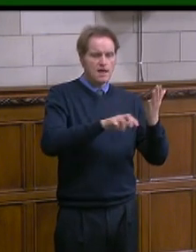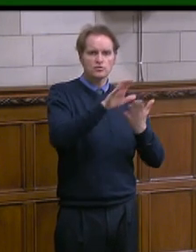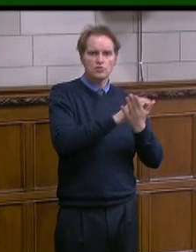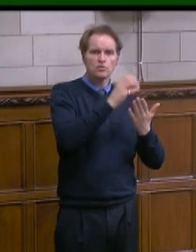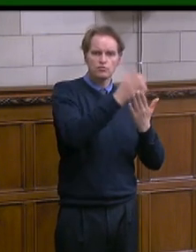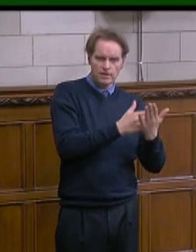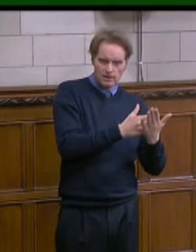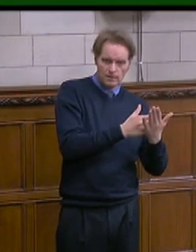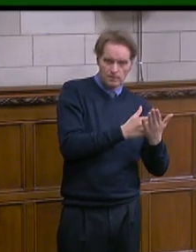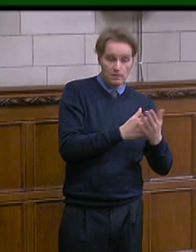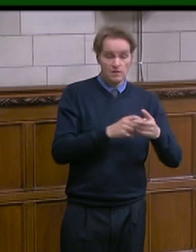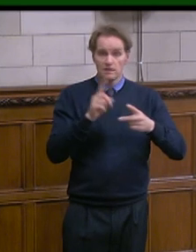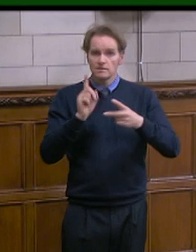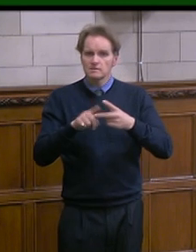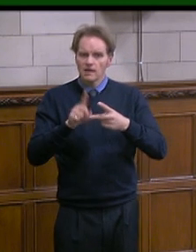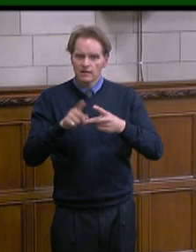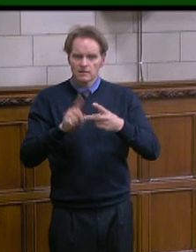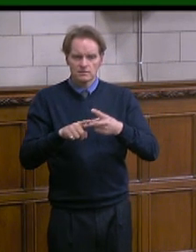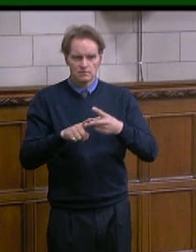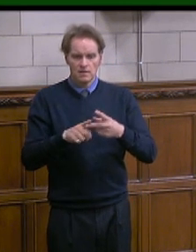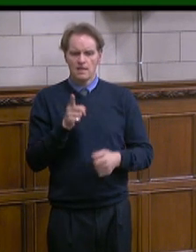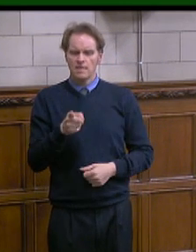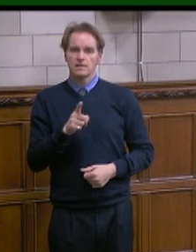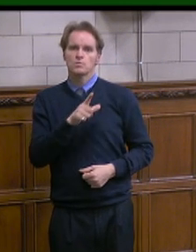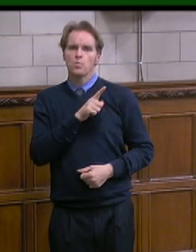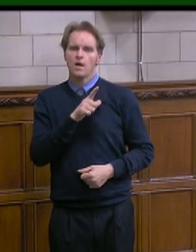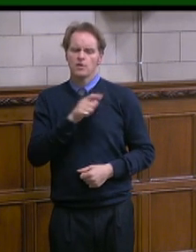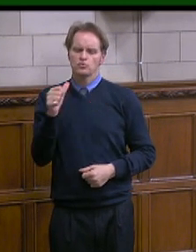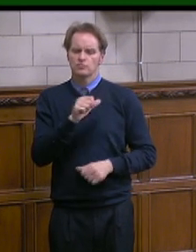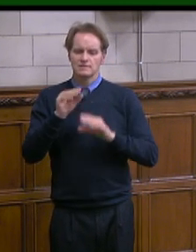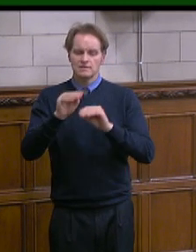wording asks why BSL is not taught in schools.